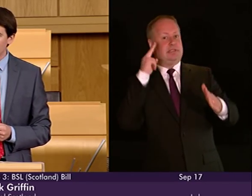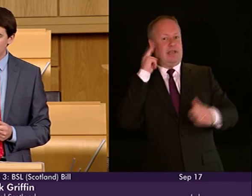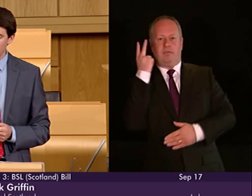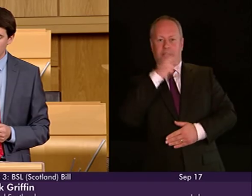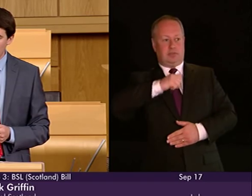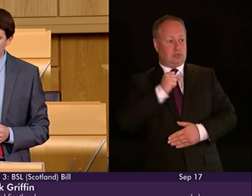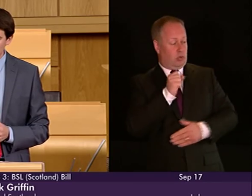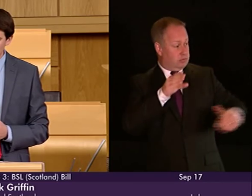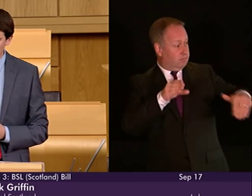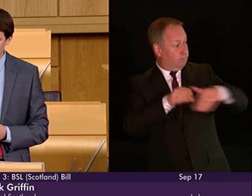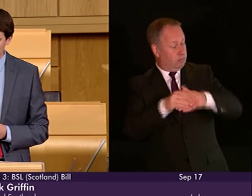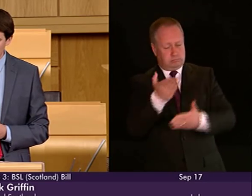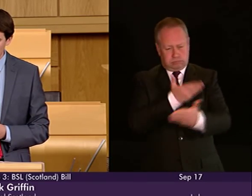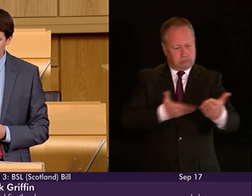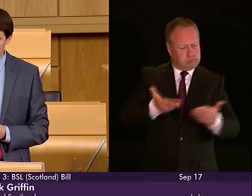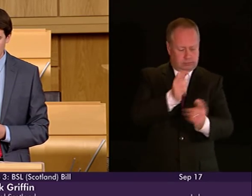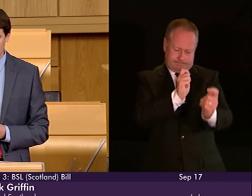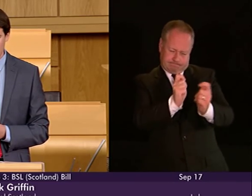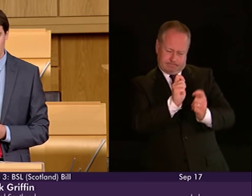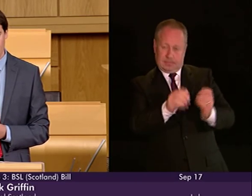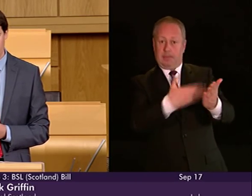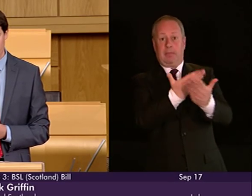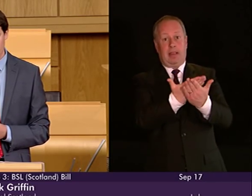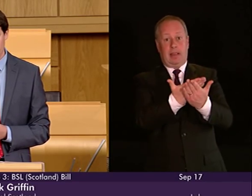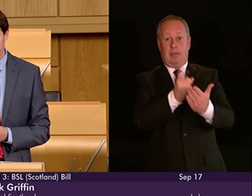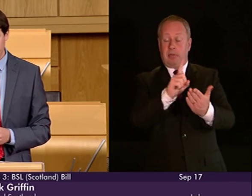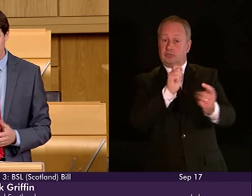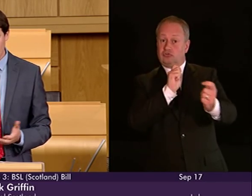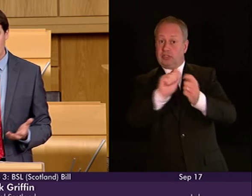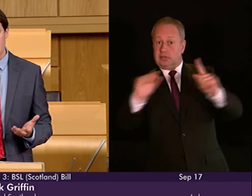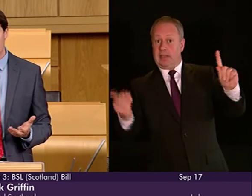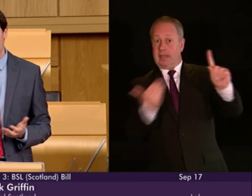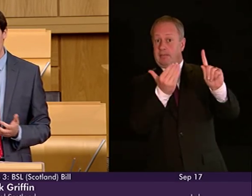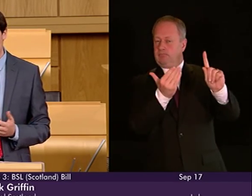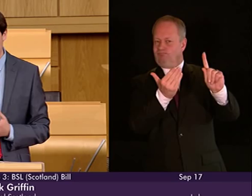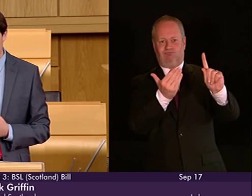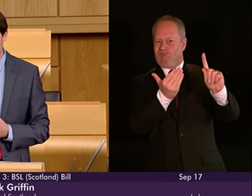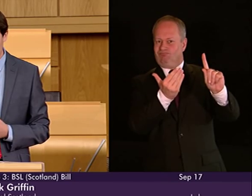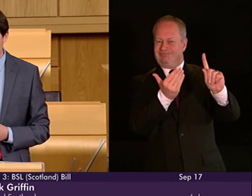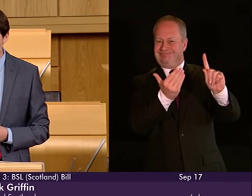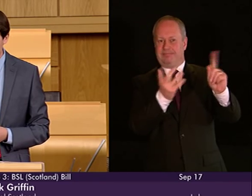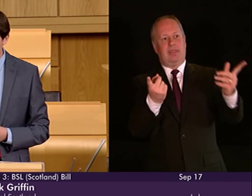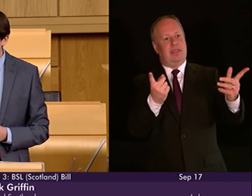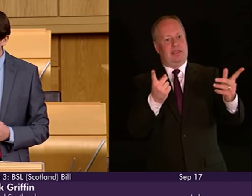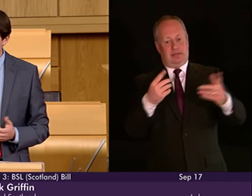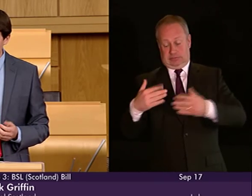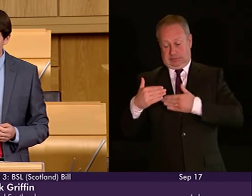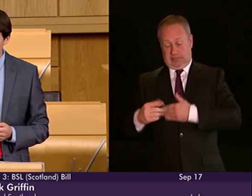one thing that has not changed is the aim of the bill. As I explained at stage 1, British